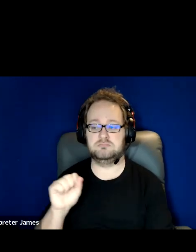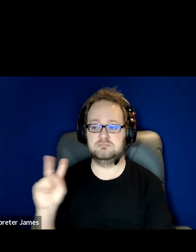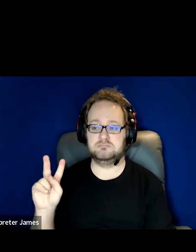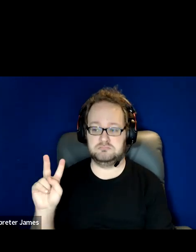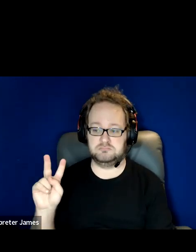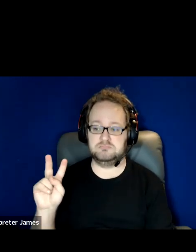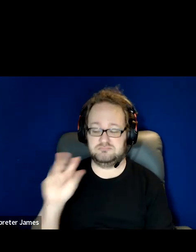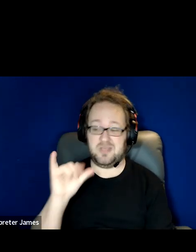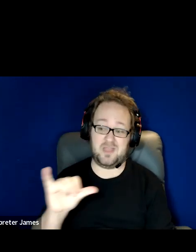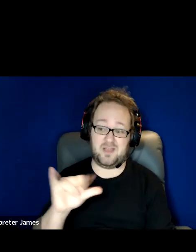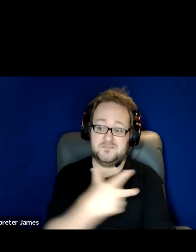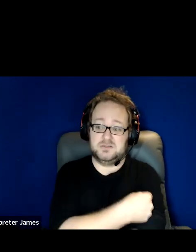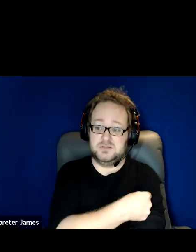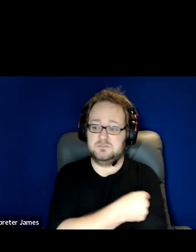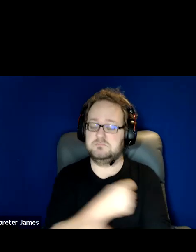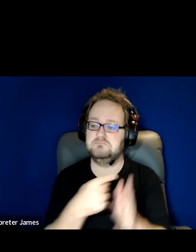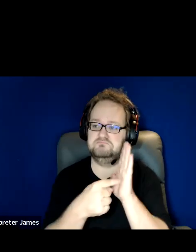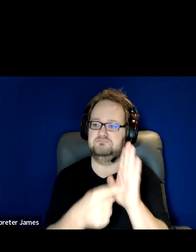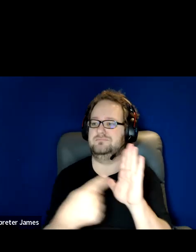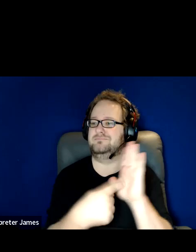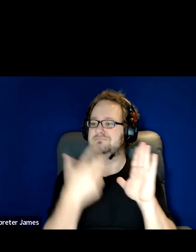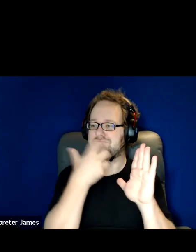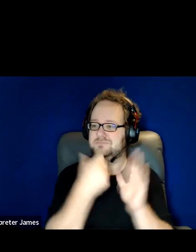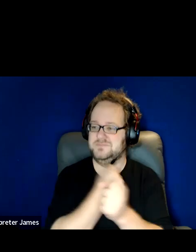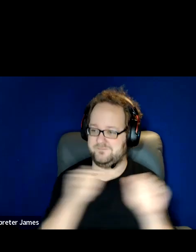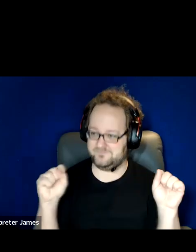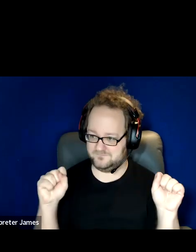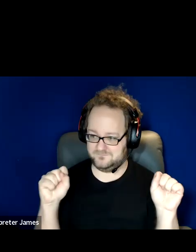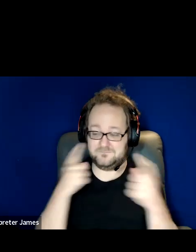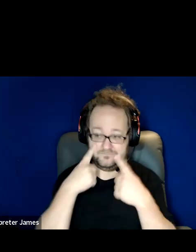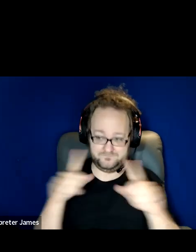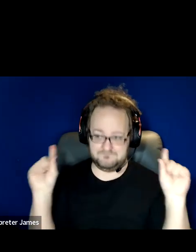vaccine has been shown to be very safe and effective and